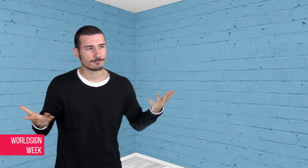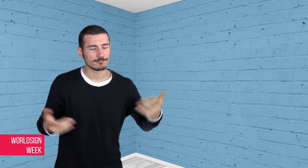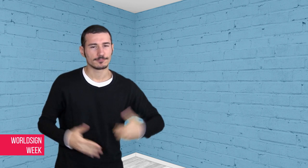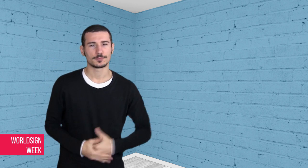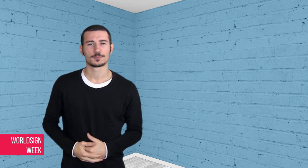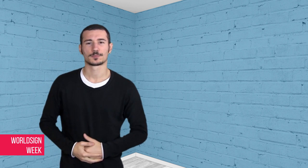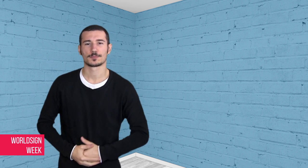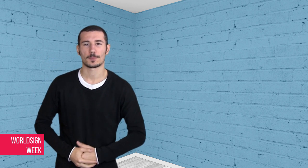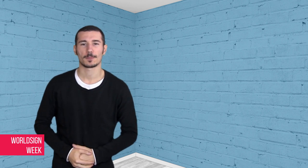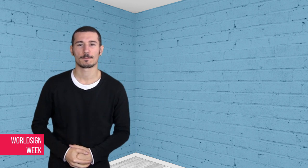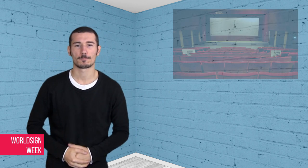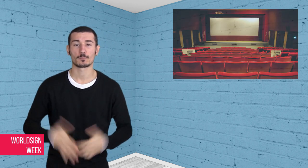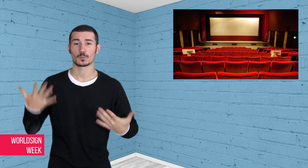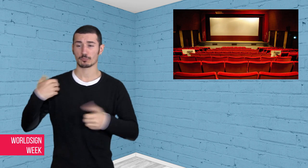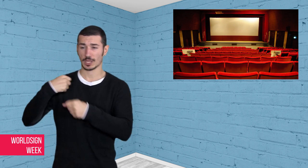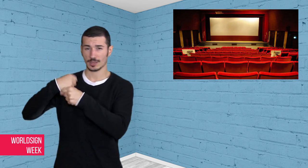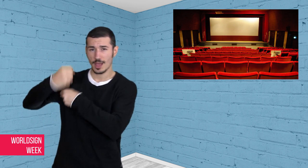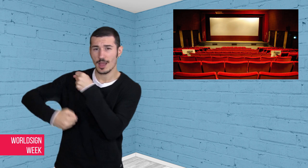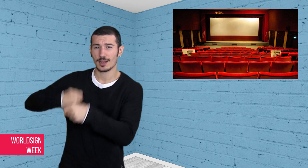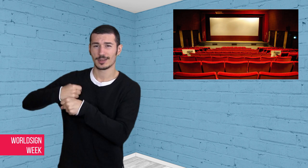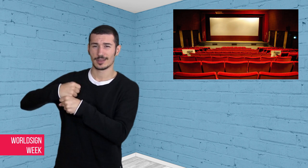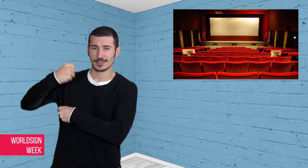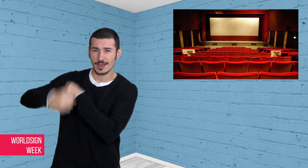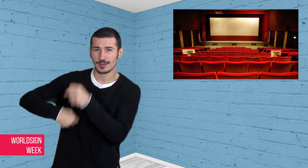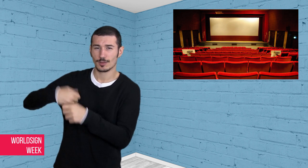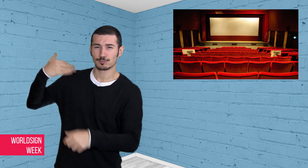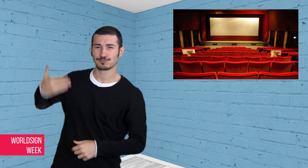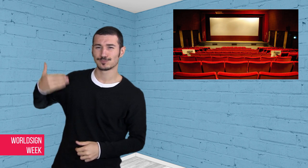workers behind the scenes who labor to complete movies.